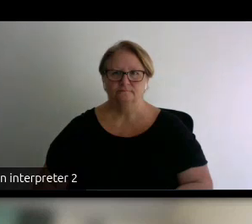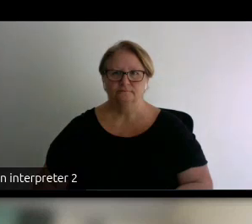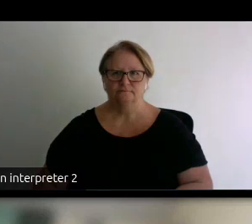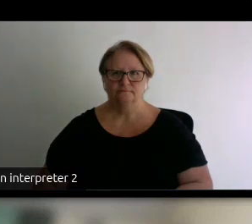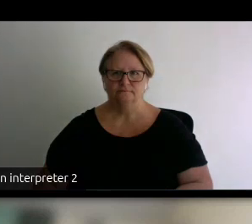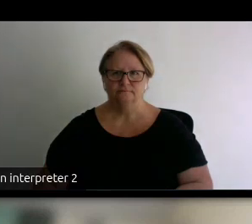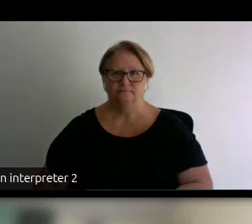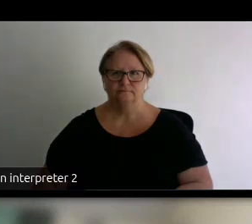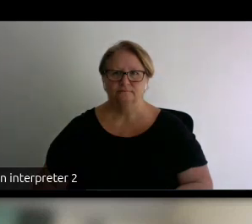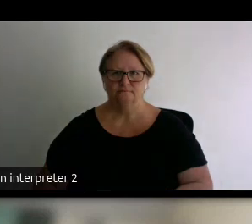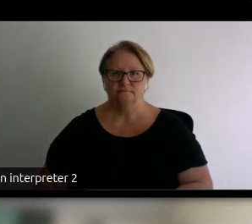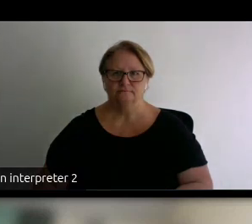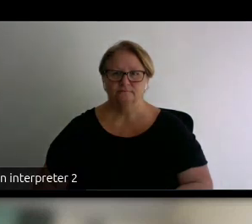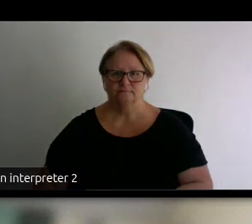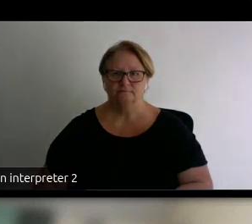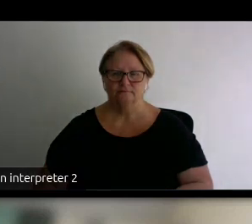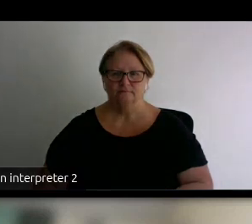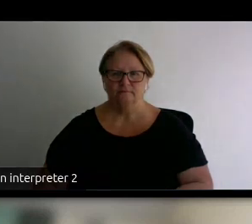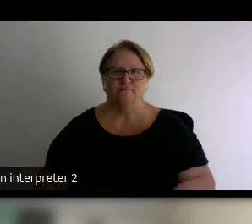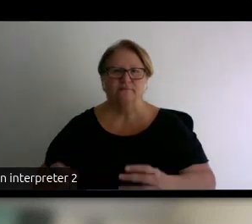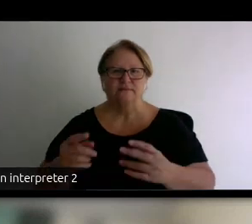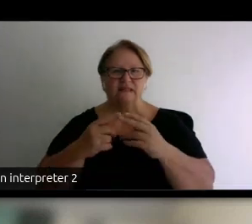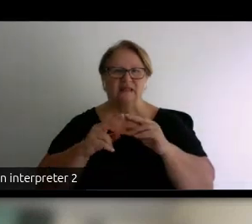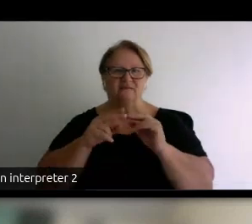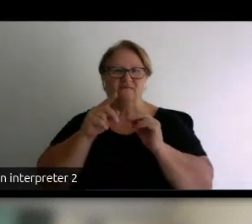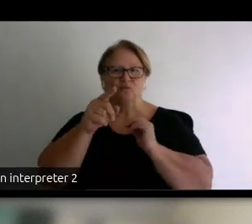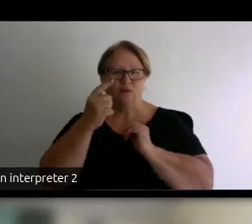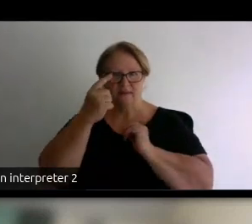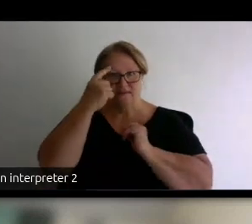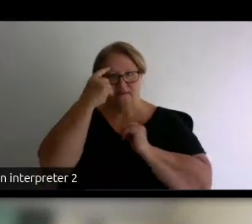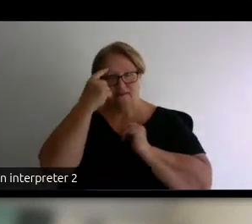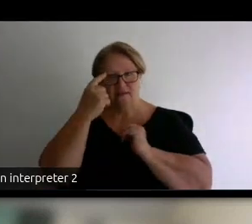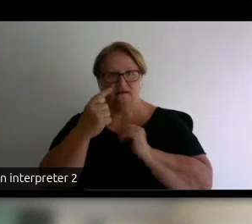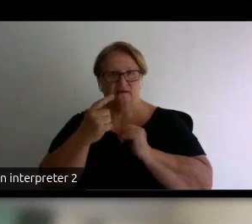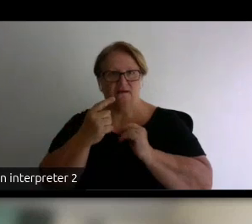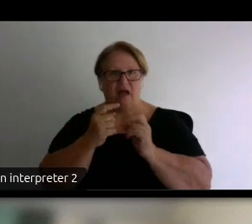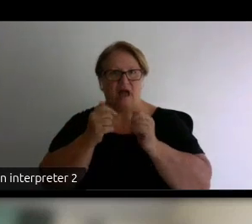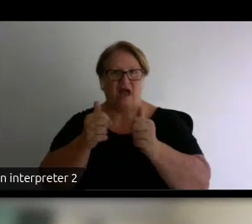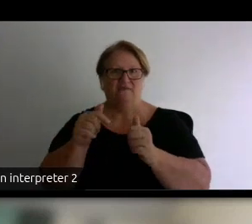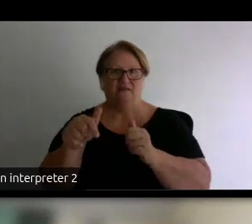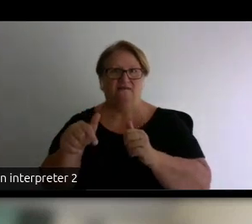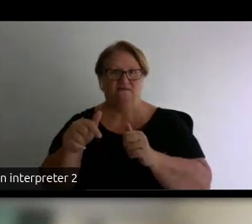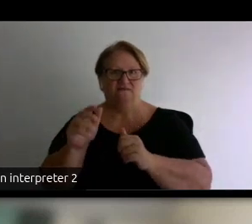Otherwise, as well, if you think of anything um post webinar that you would like to ask our presenters,